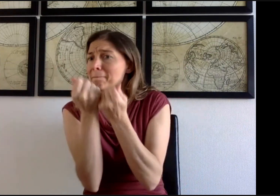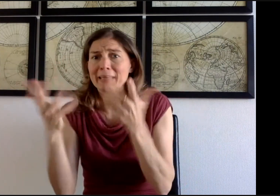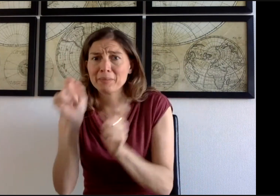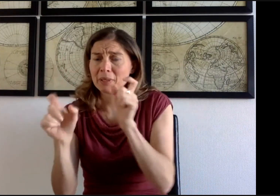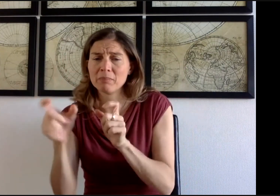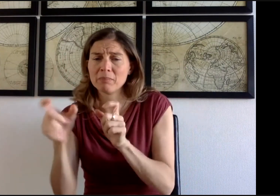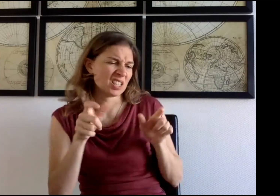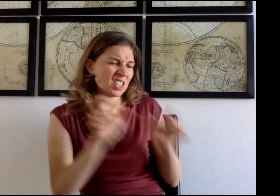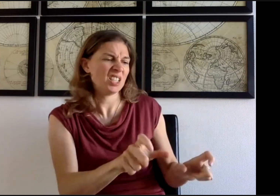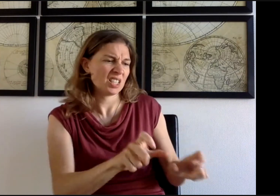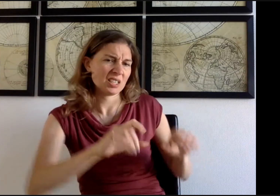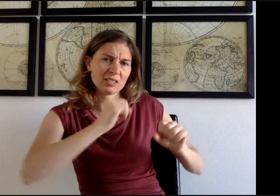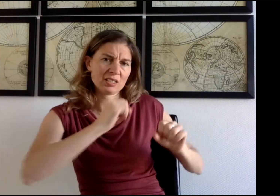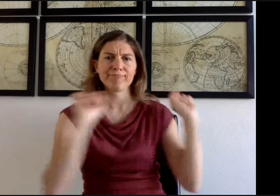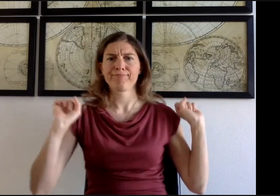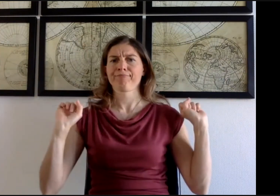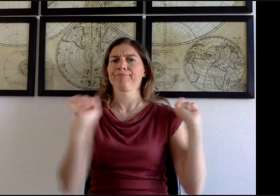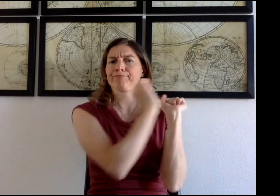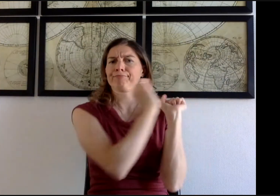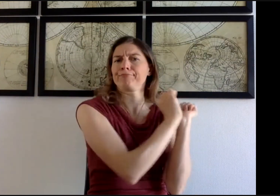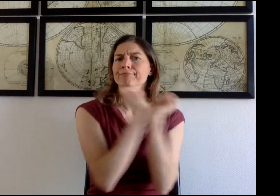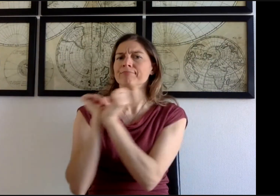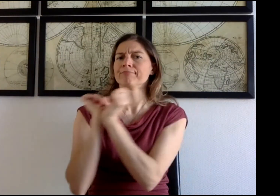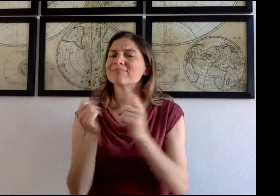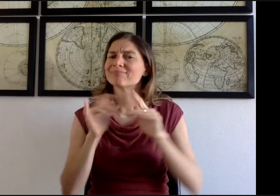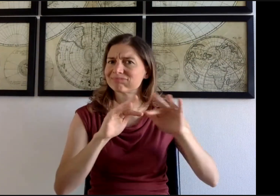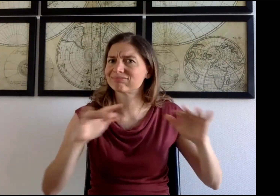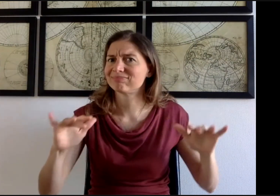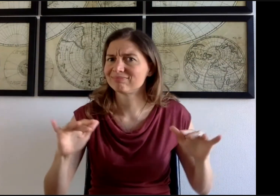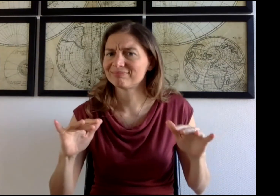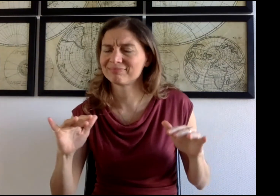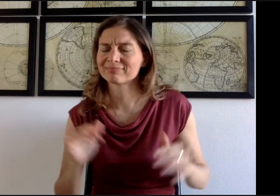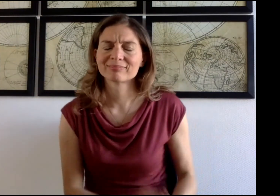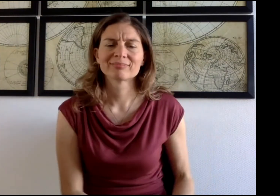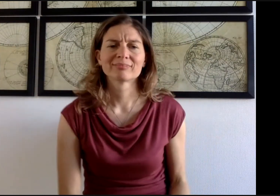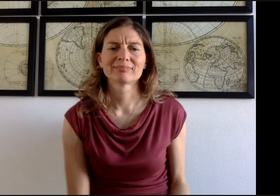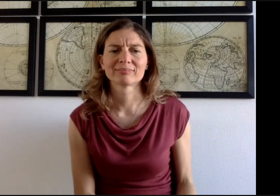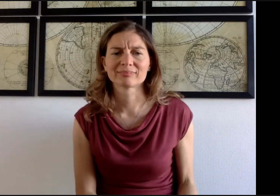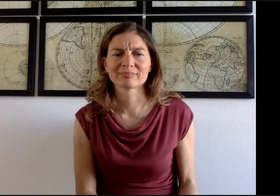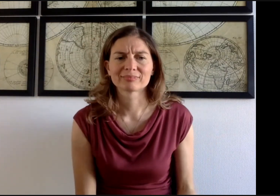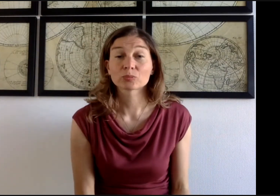There's...There's no single strategy to cope with the current situation,